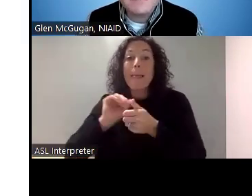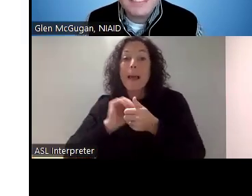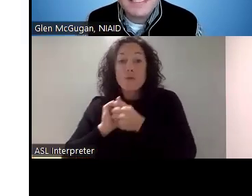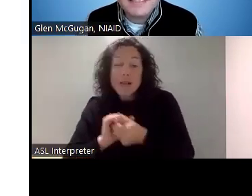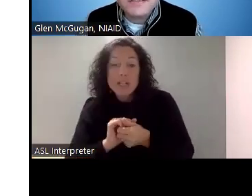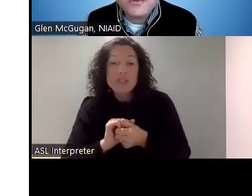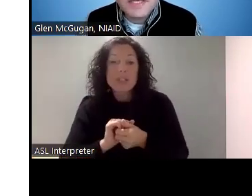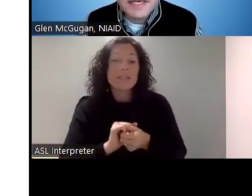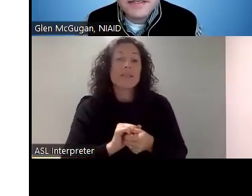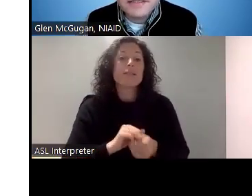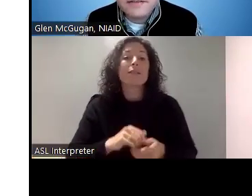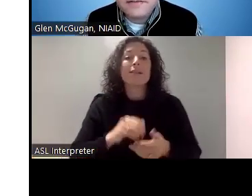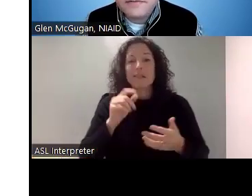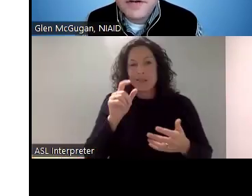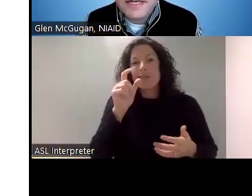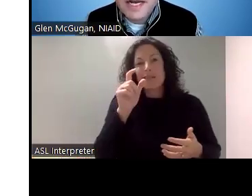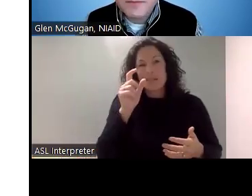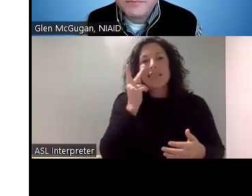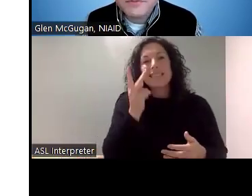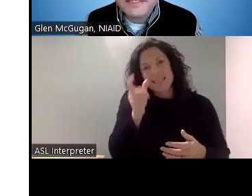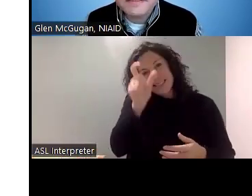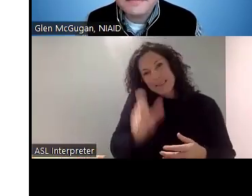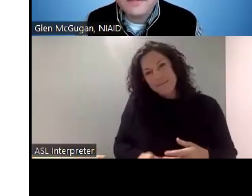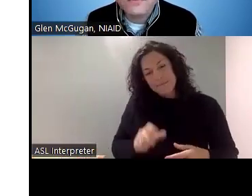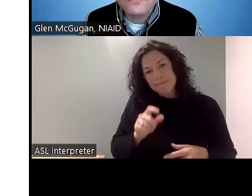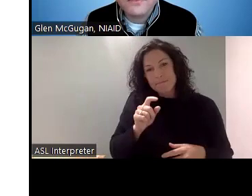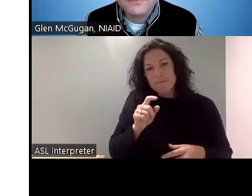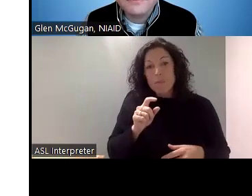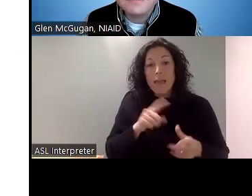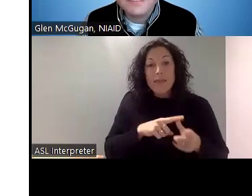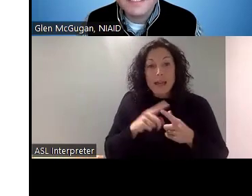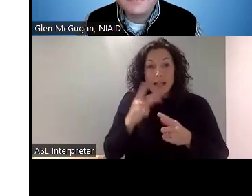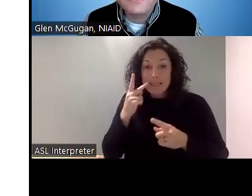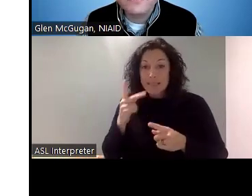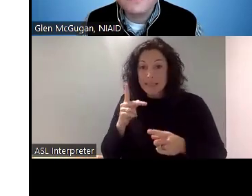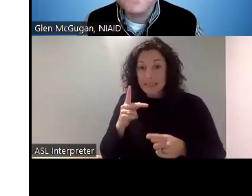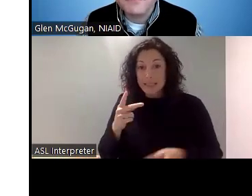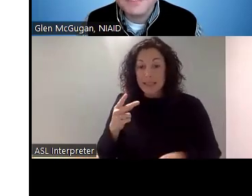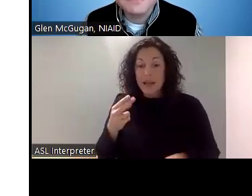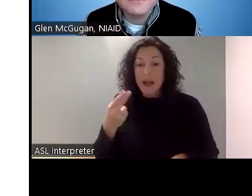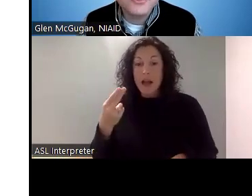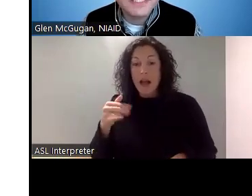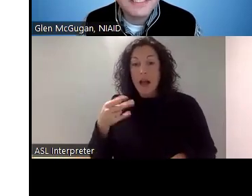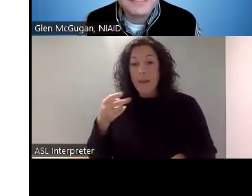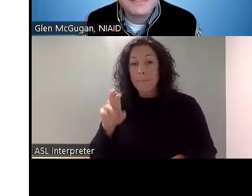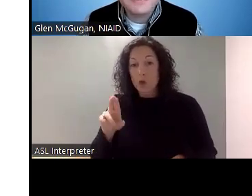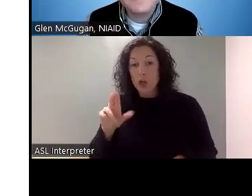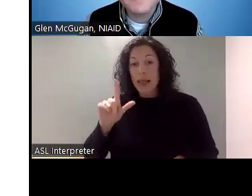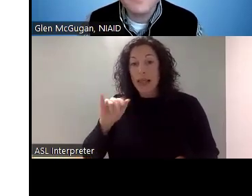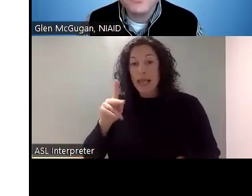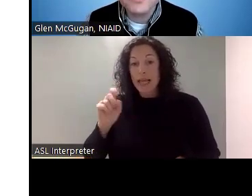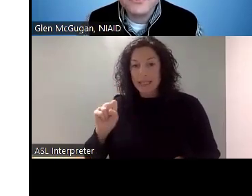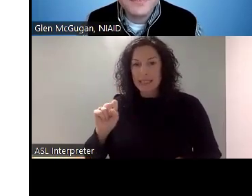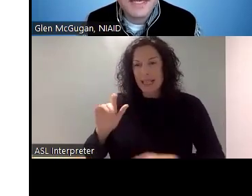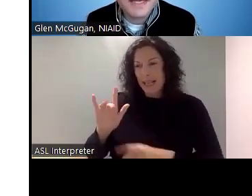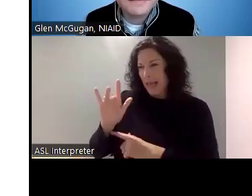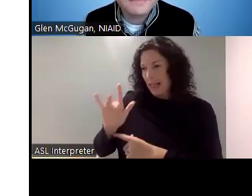And then you can find hyperlinks over on this side or buttons that you can click, and when you do that,